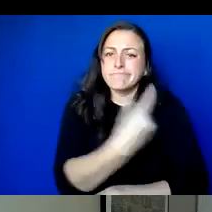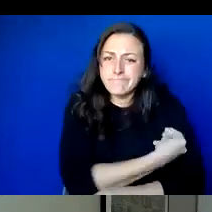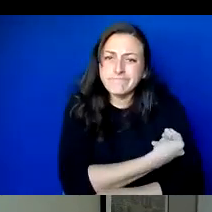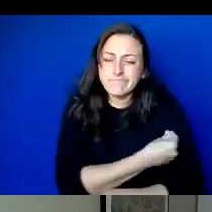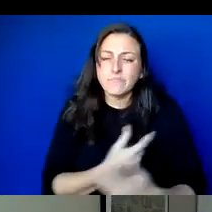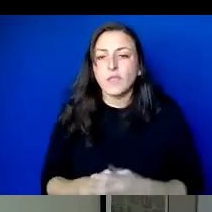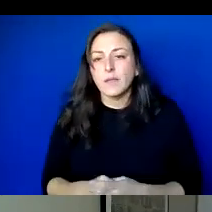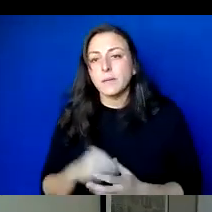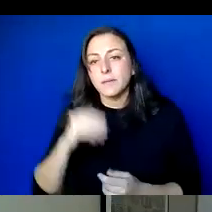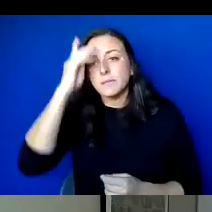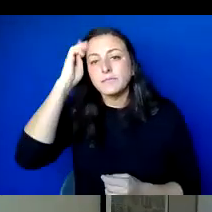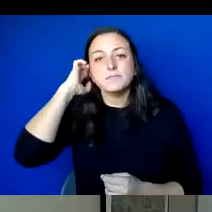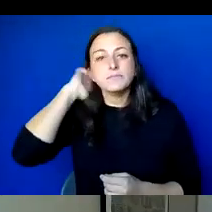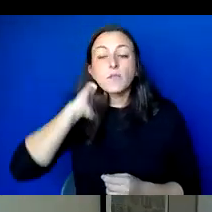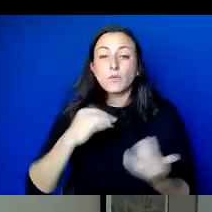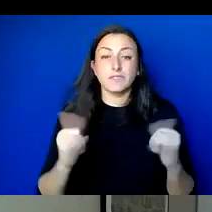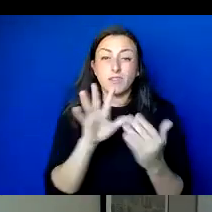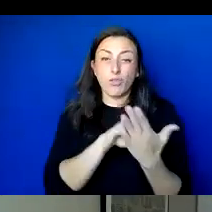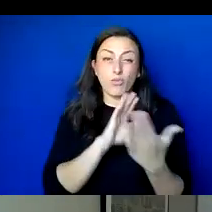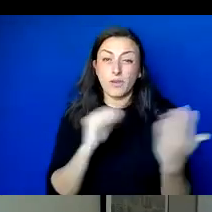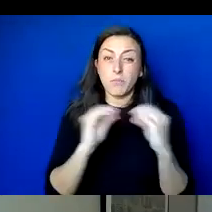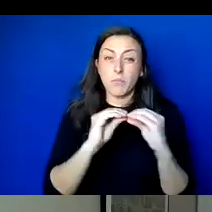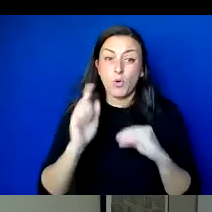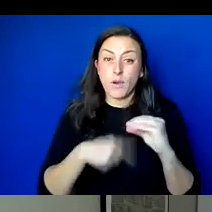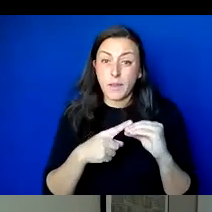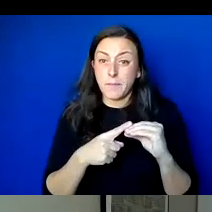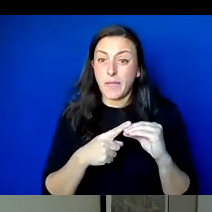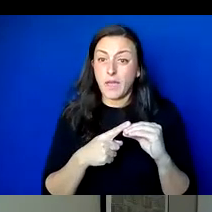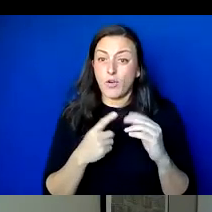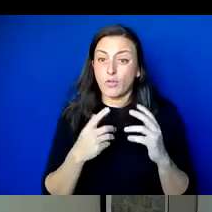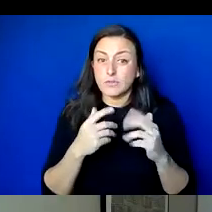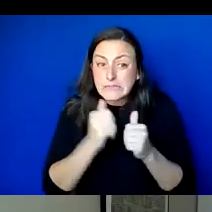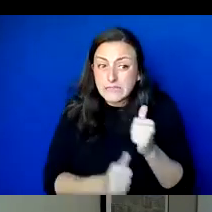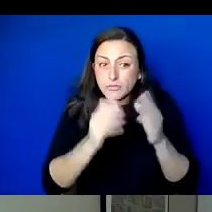other thing is we're still learning really much more about how individuals’ immune systems respond